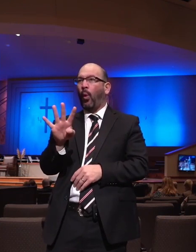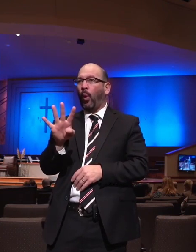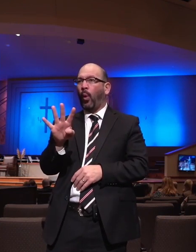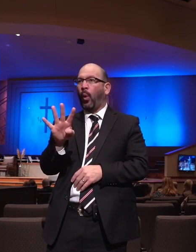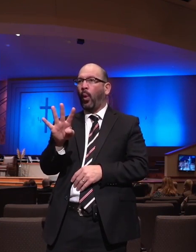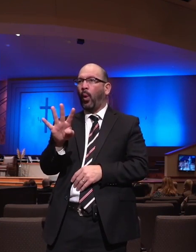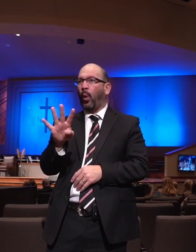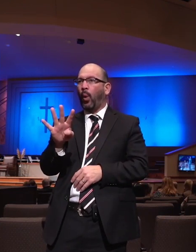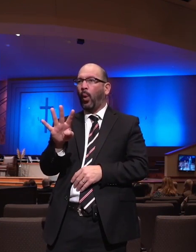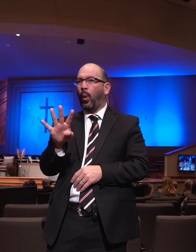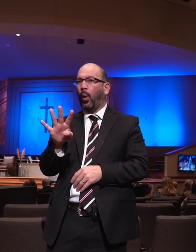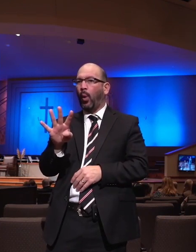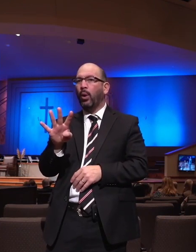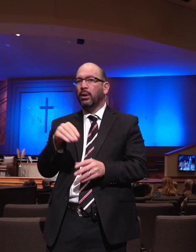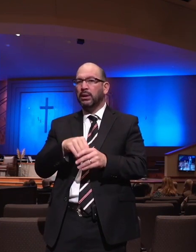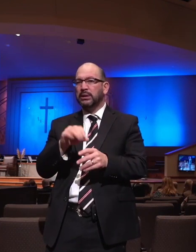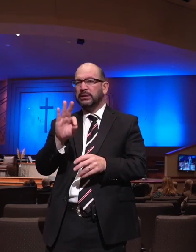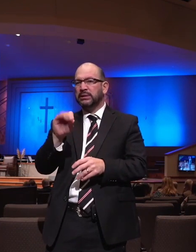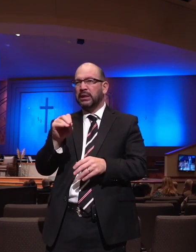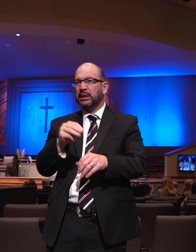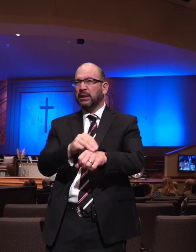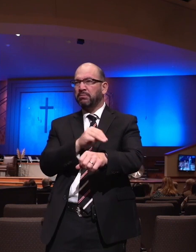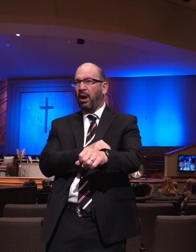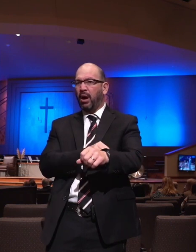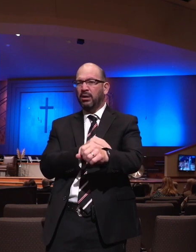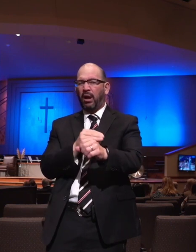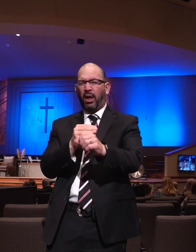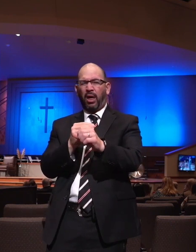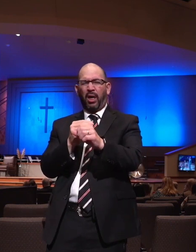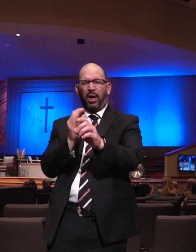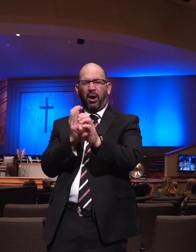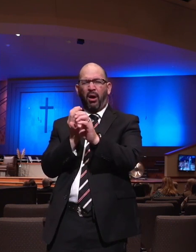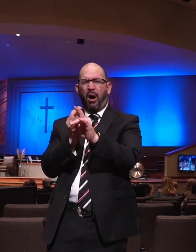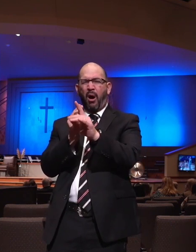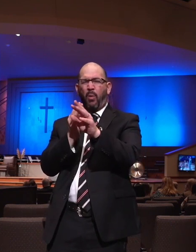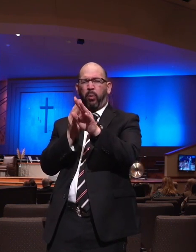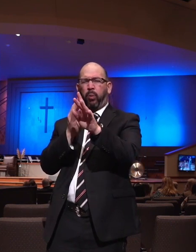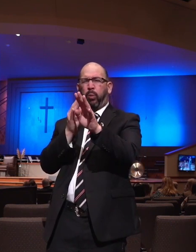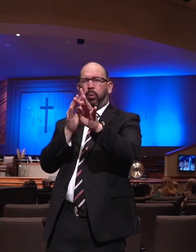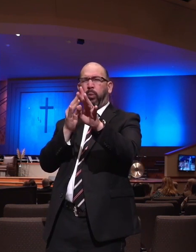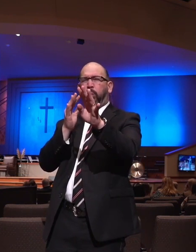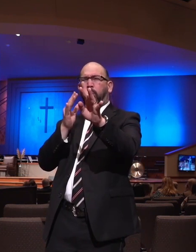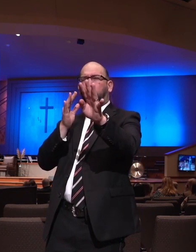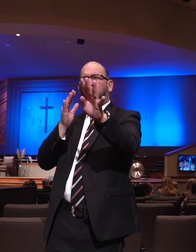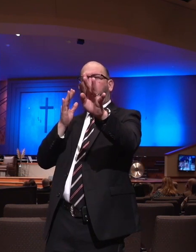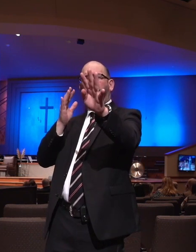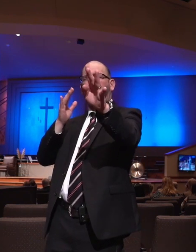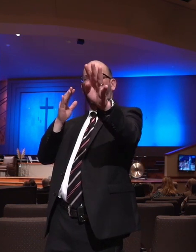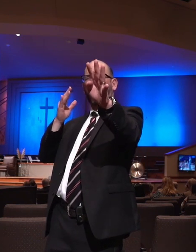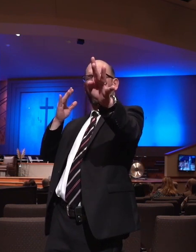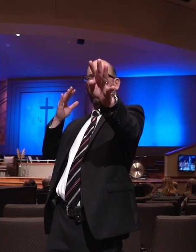you can imagine the line and the line went on it I don't want to exaggerate but probably two to three mile long gas lines